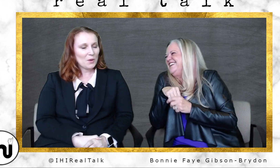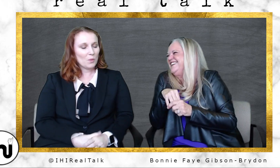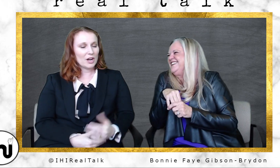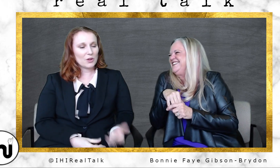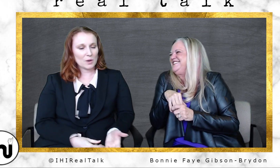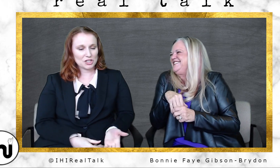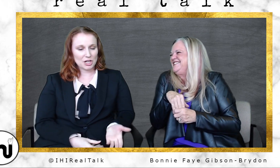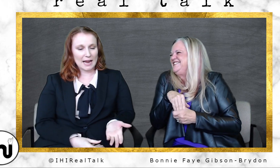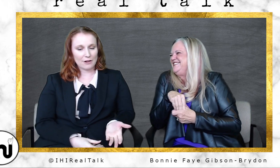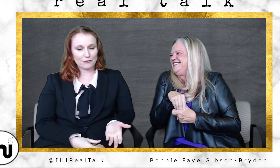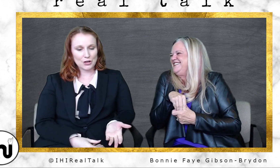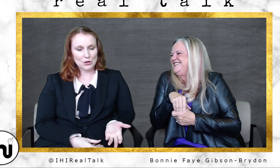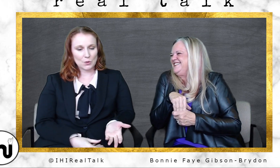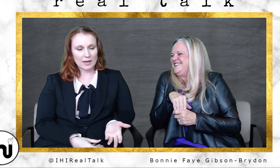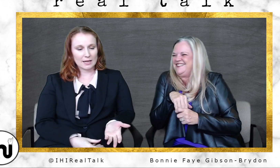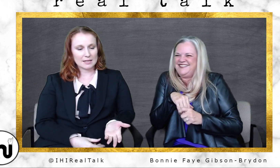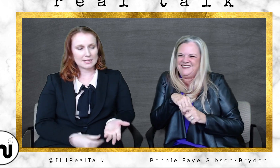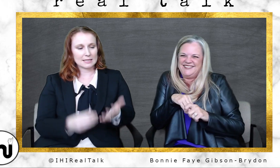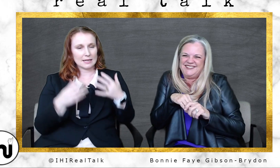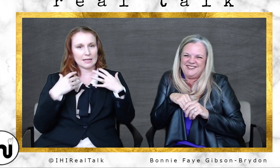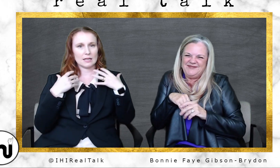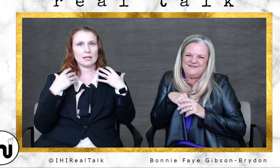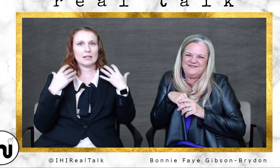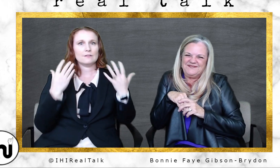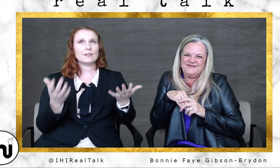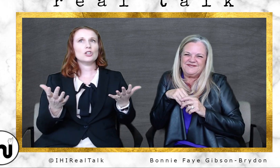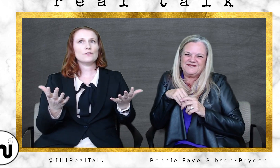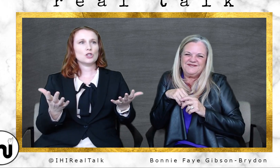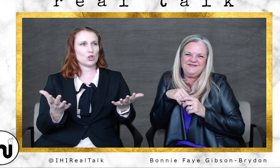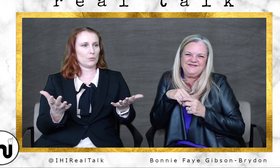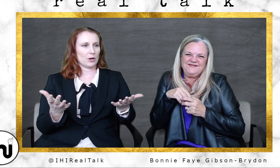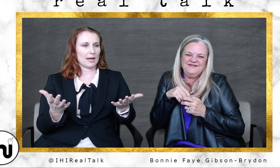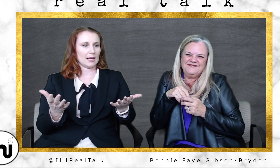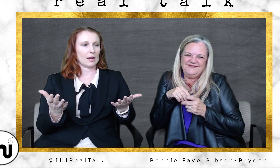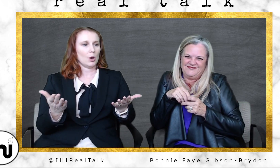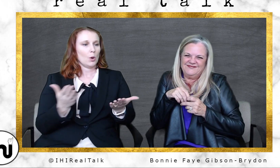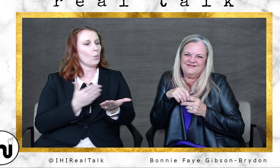Desirée: One other question I have for you is, in the field of interpreting,